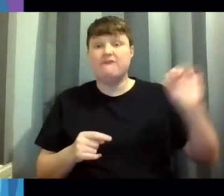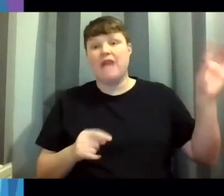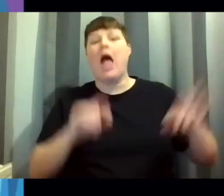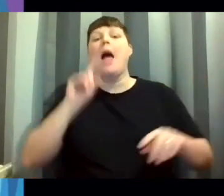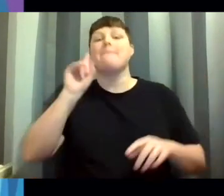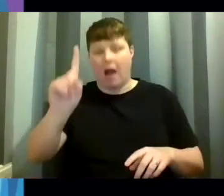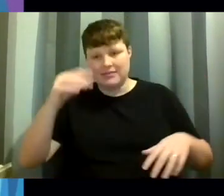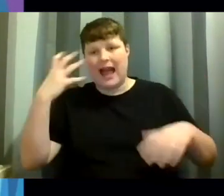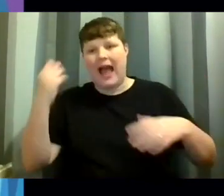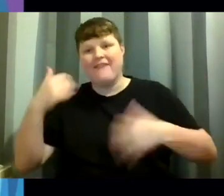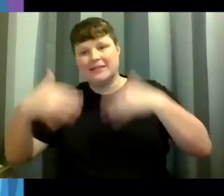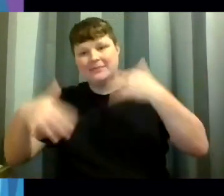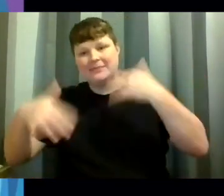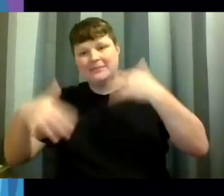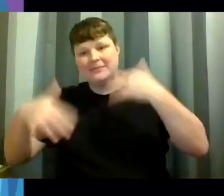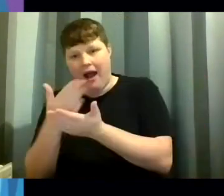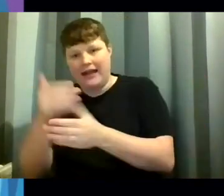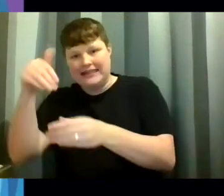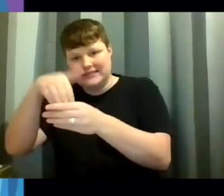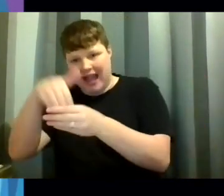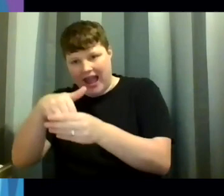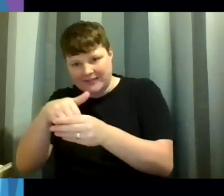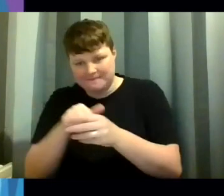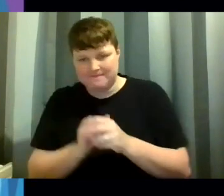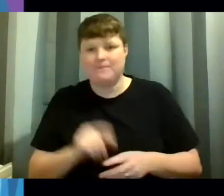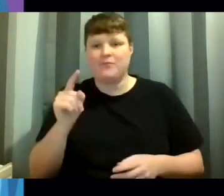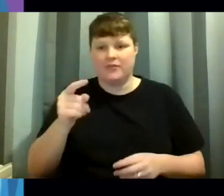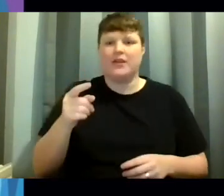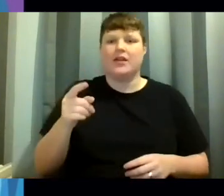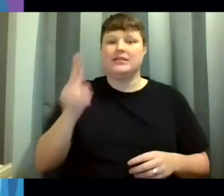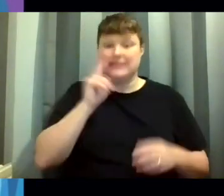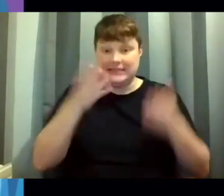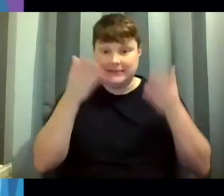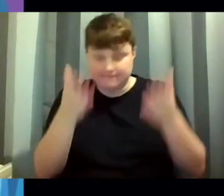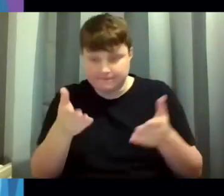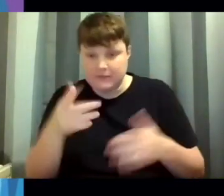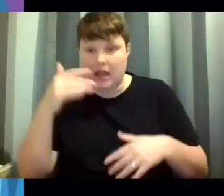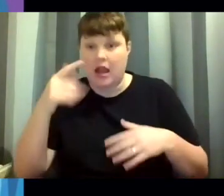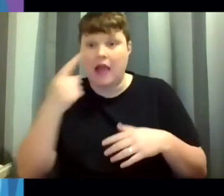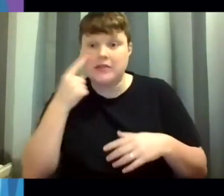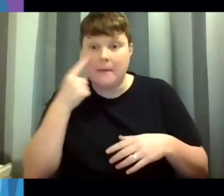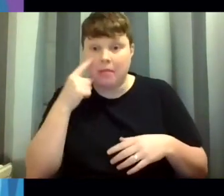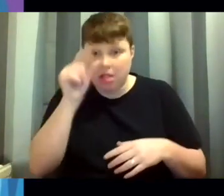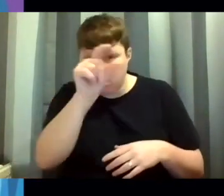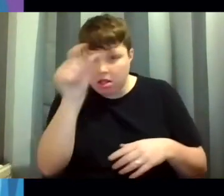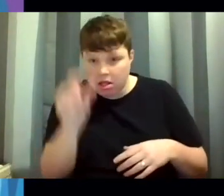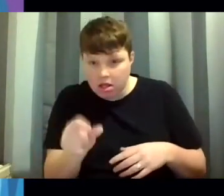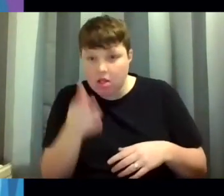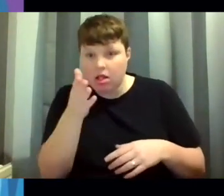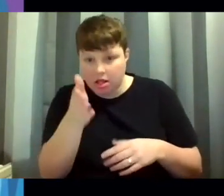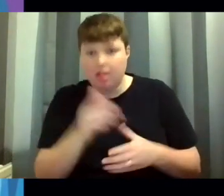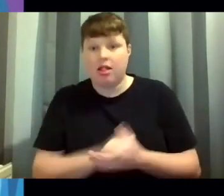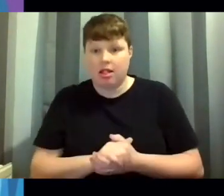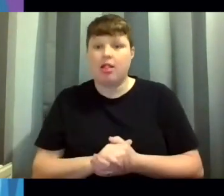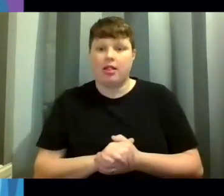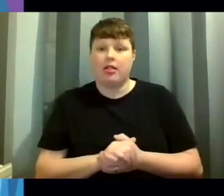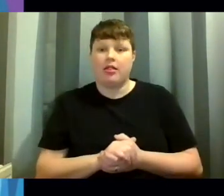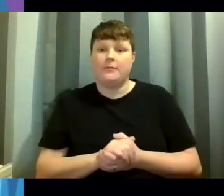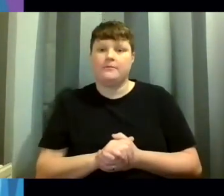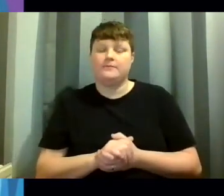the hand-piece. Here's an example of one of our prototypes on a sample of human tissue.